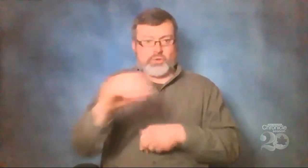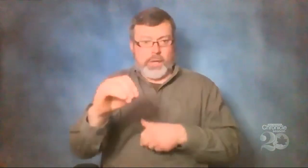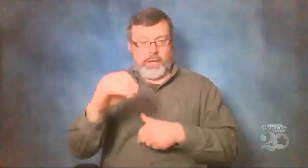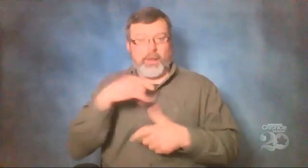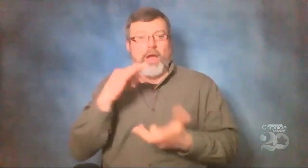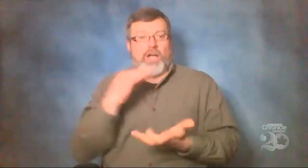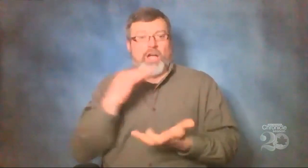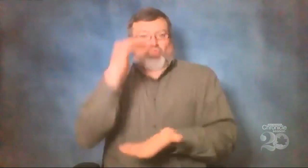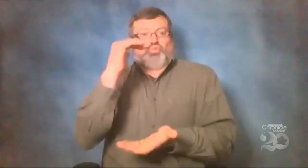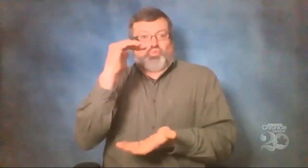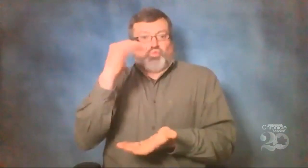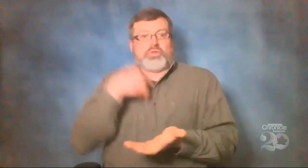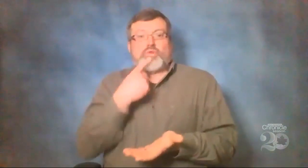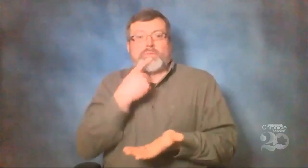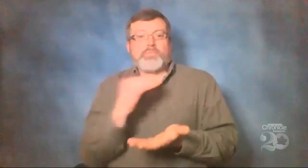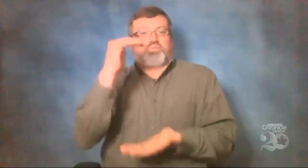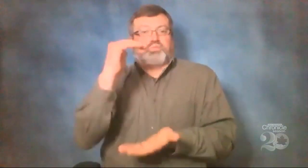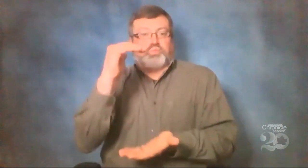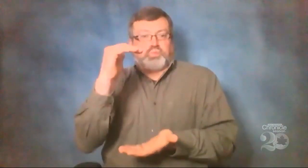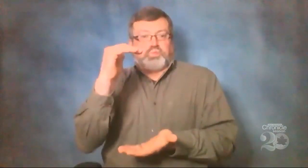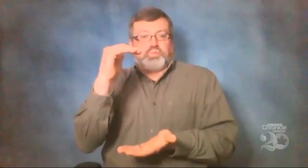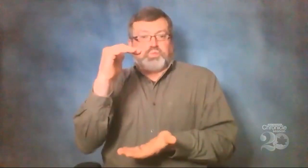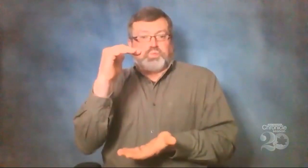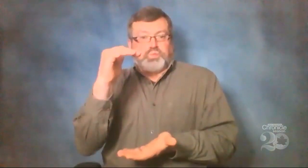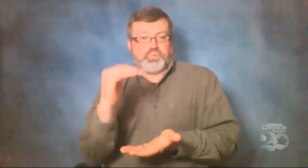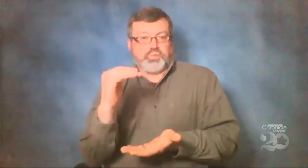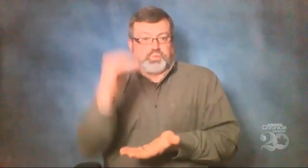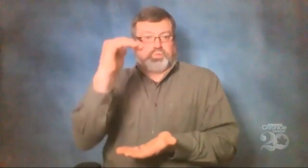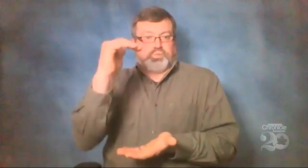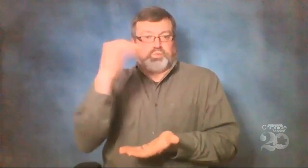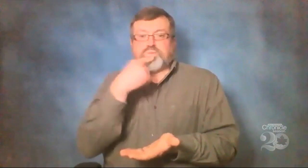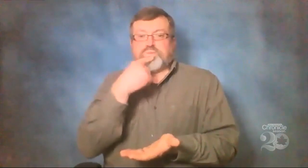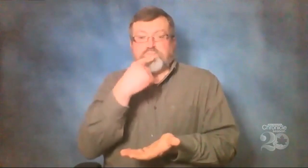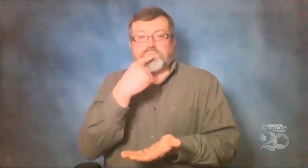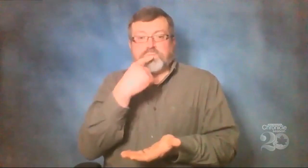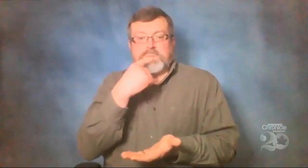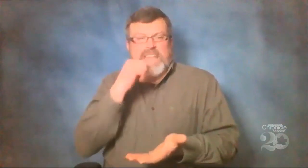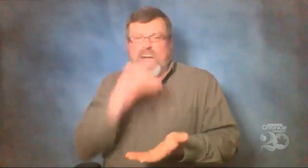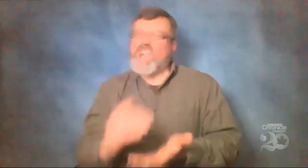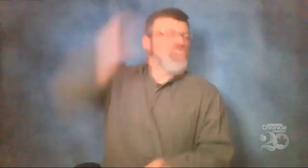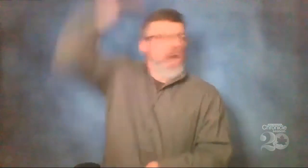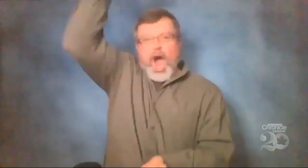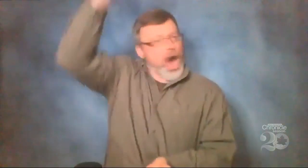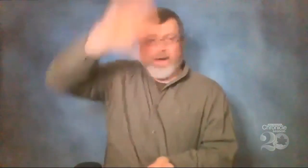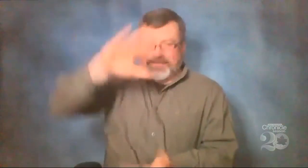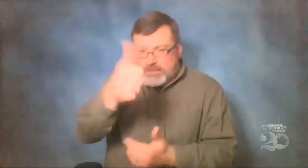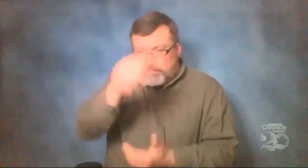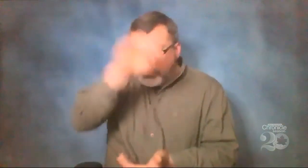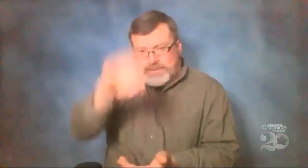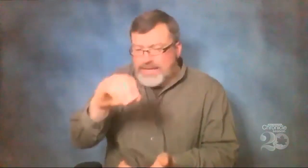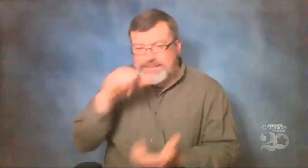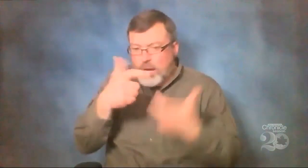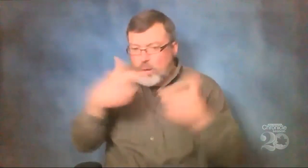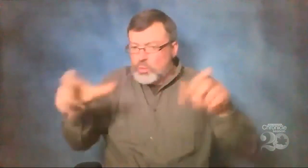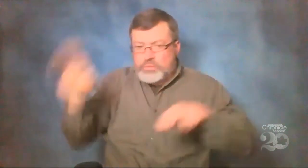HIS CHEEKS, ALL IMPART MEANING. THE GOVERNOR JUST ANNOUNCED THAT THERE’S AN